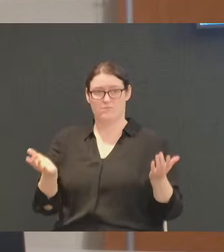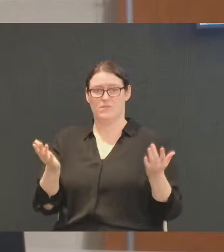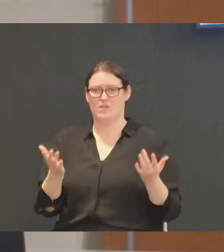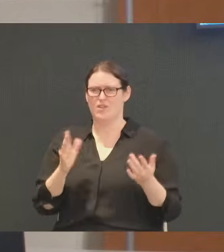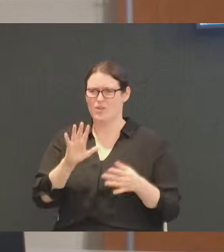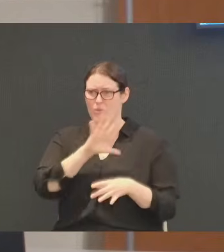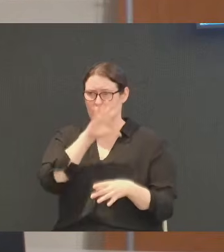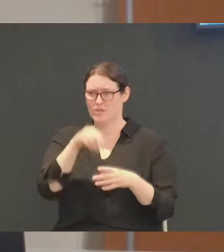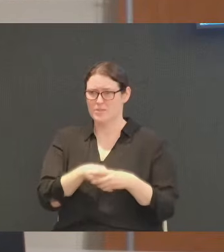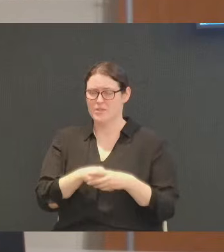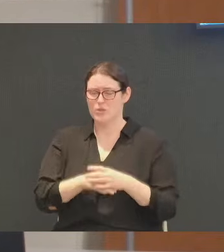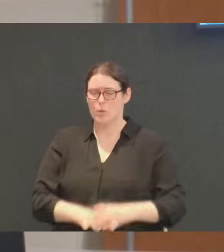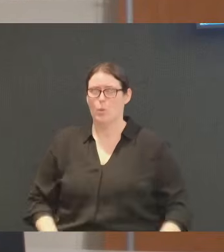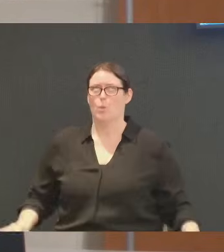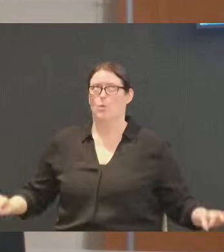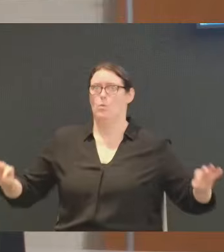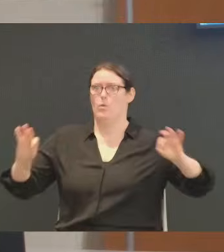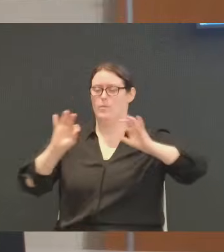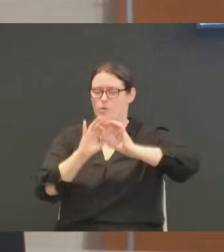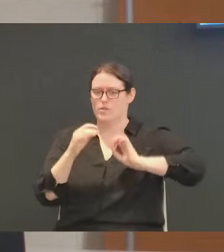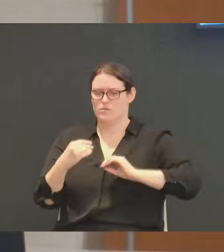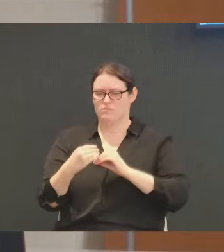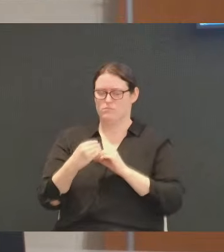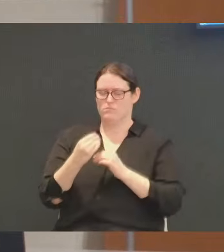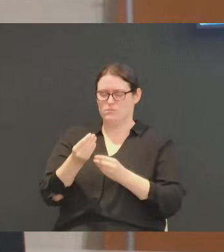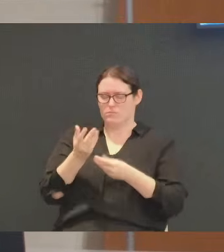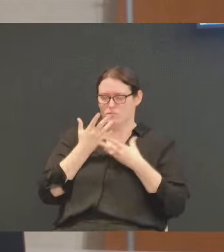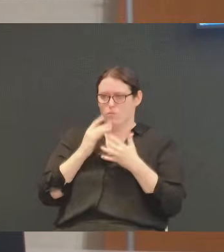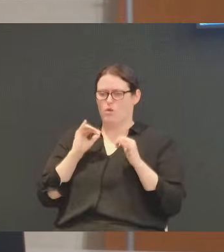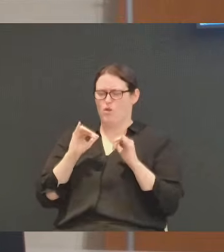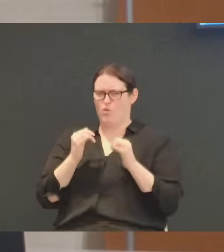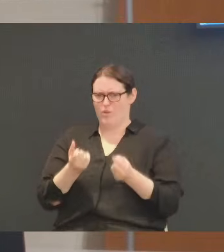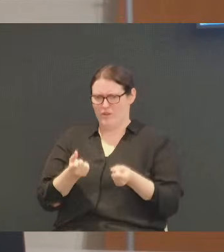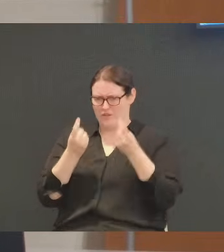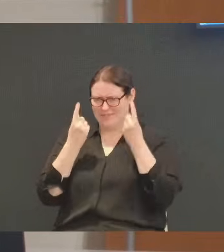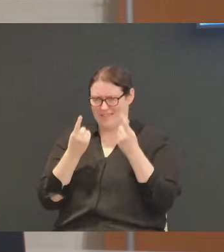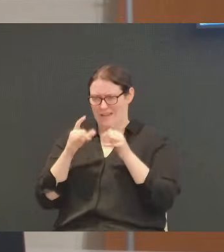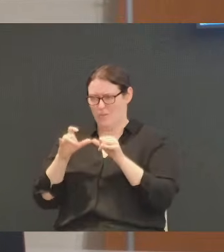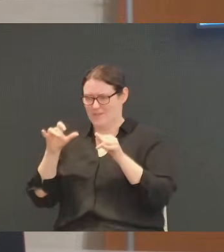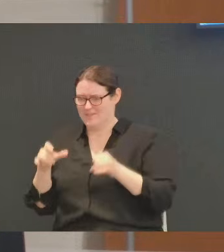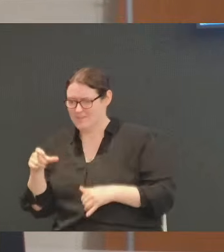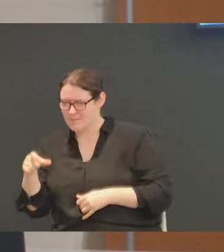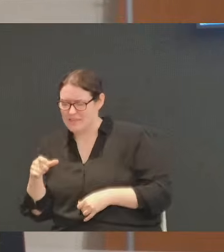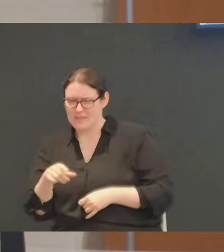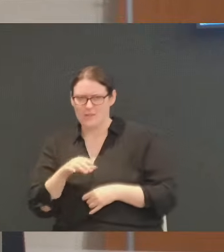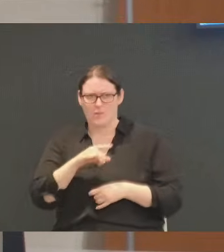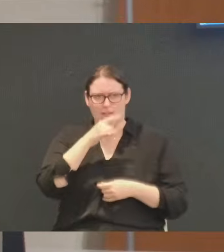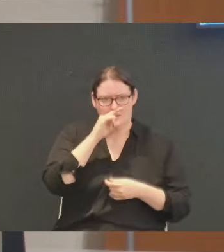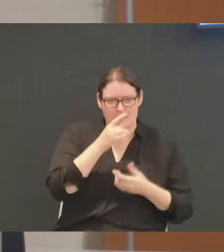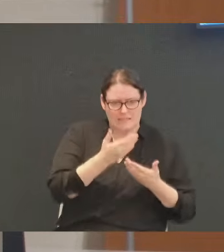critical to helping us understand the needs in the system, the needs of kids in this community and,